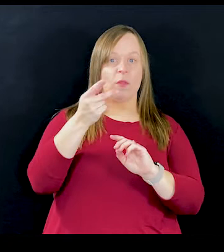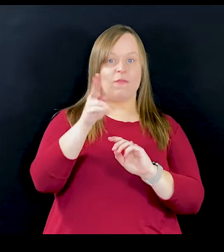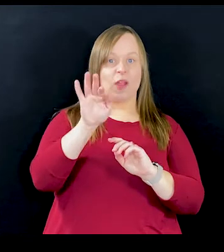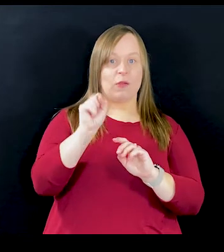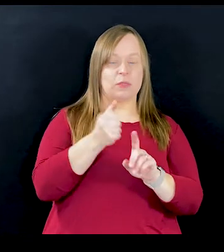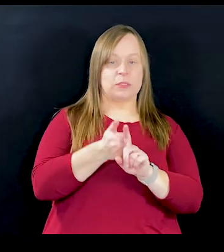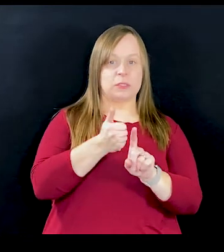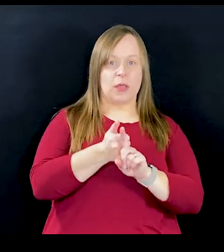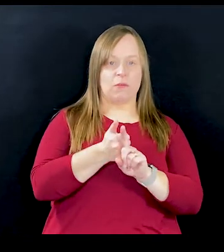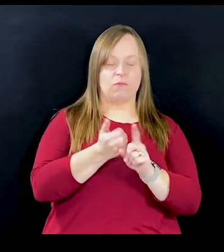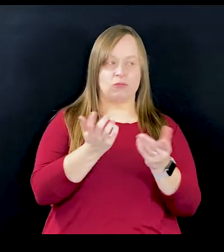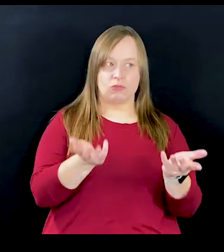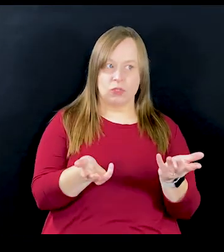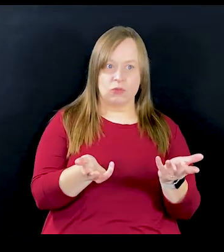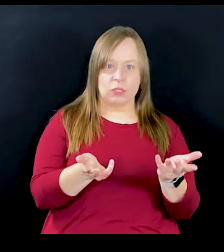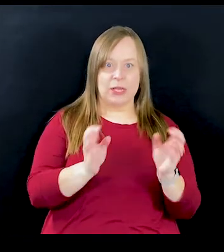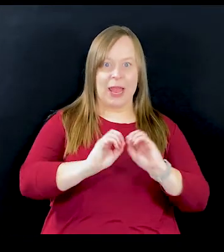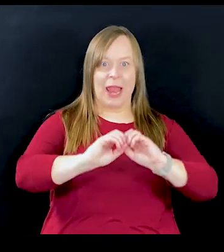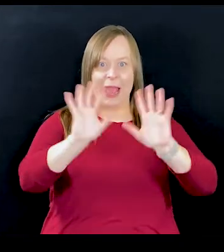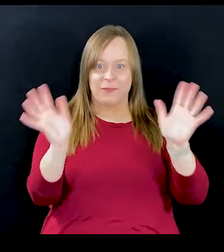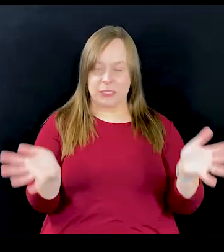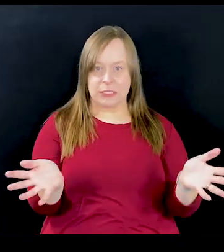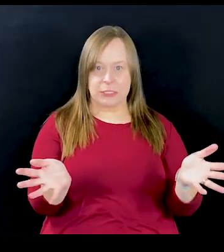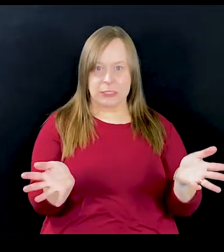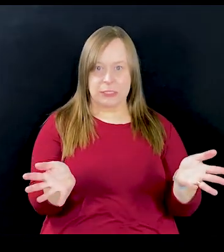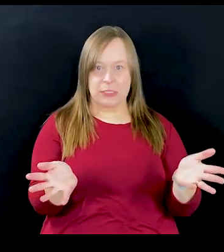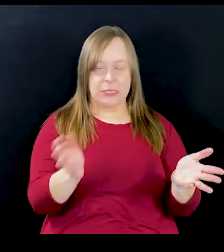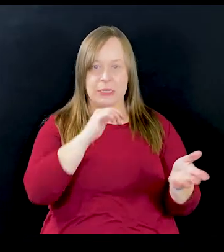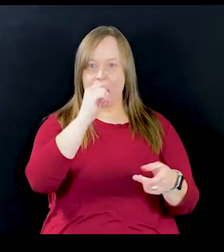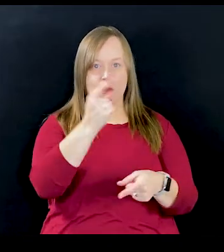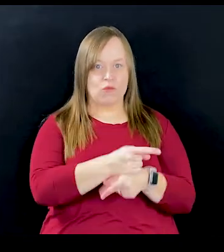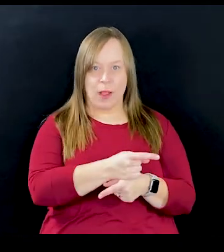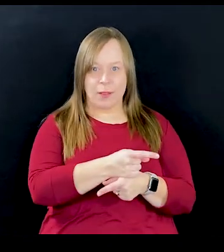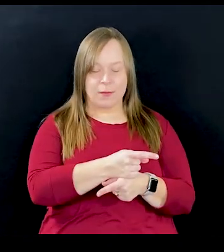itself, which is obviously incorrect.